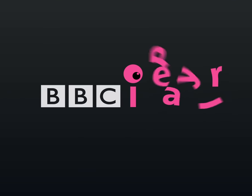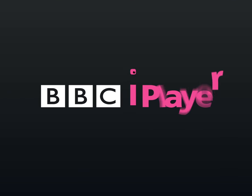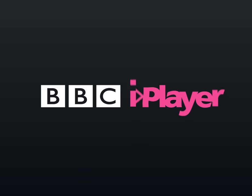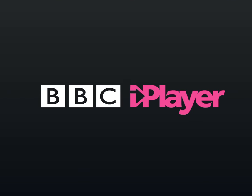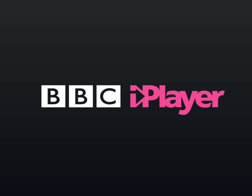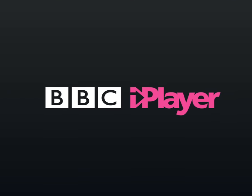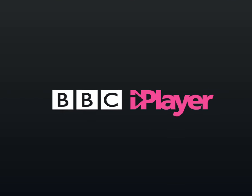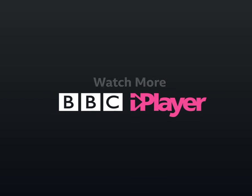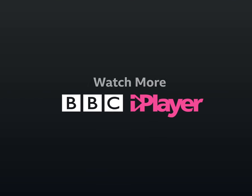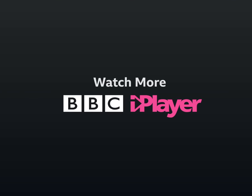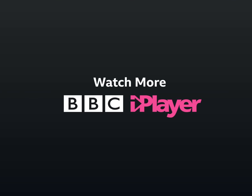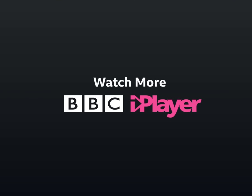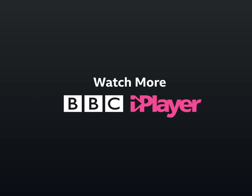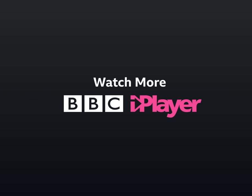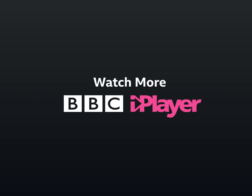watch more on bbc iplayer